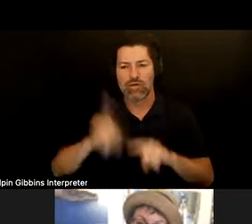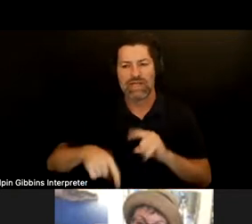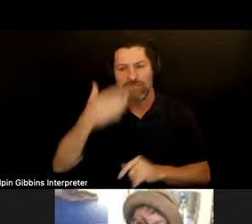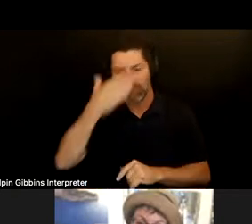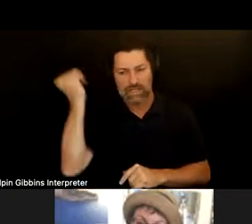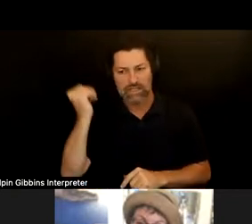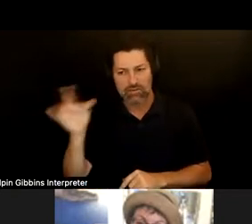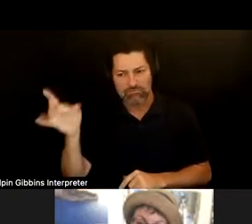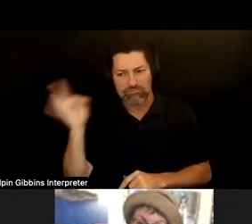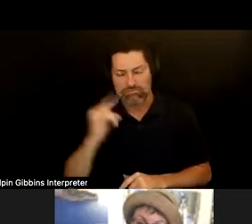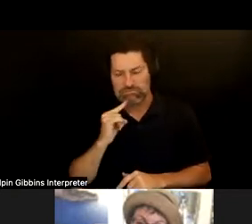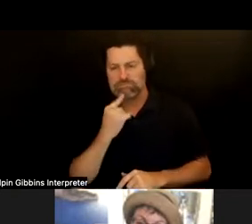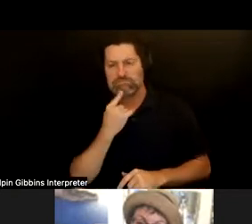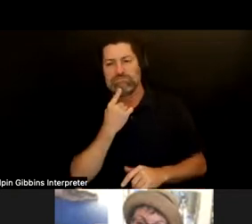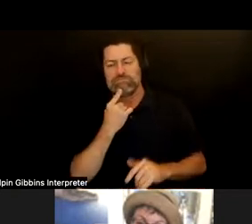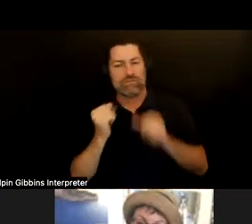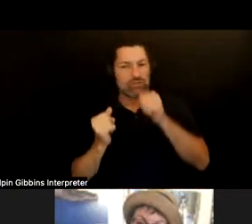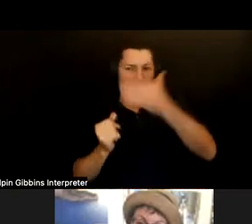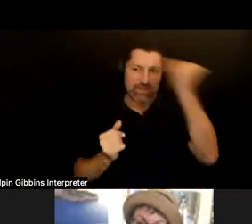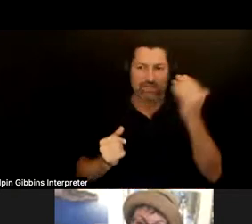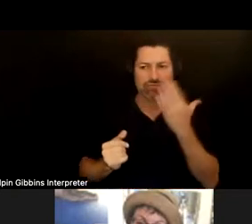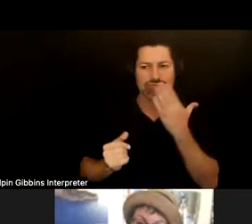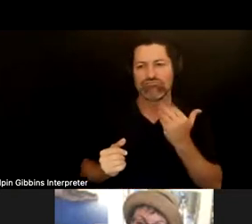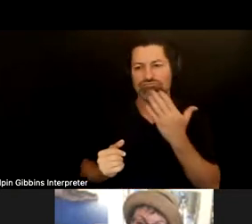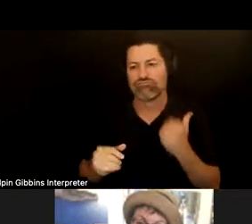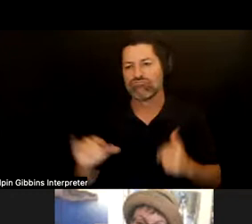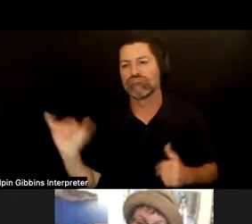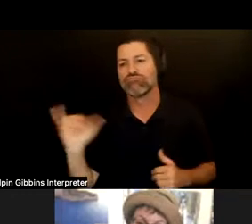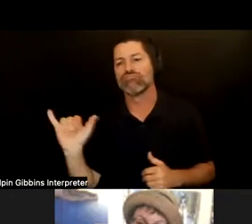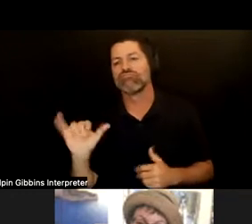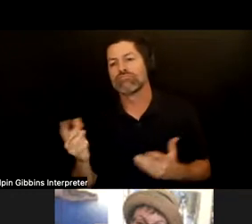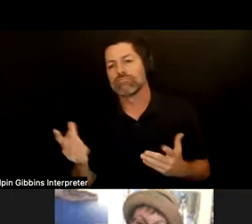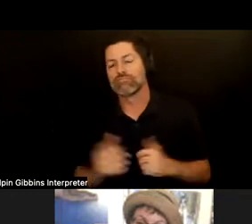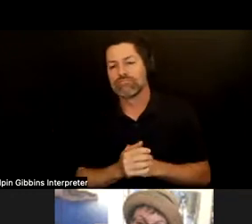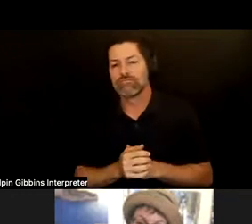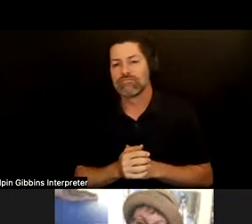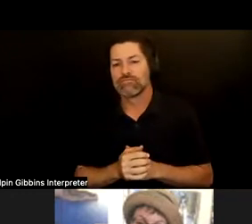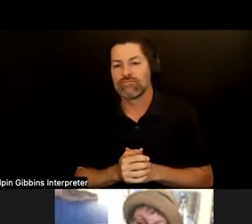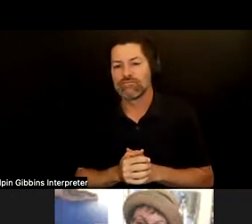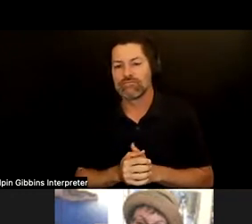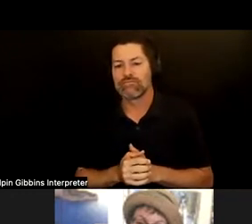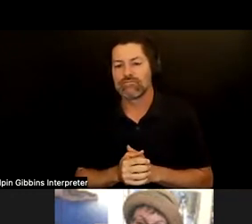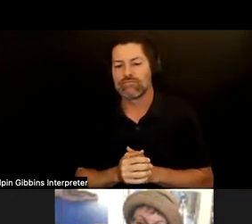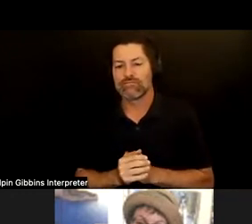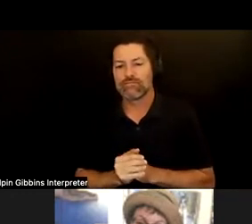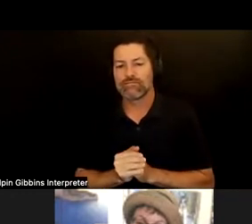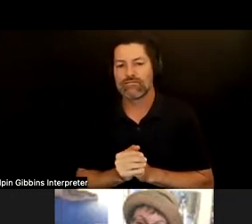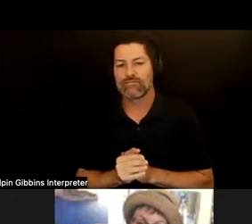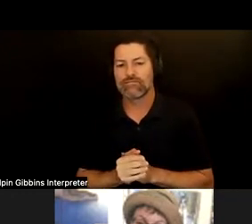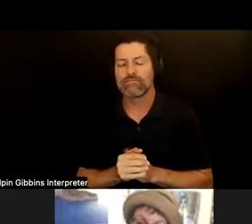and you can never forget the sweetness. And that is, by the way, I will say, a very common